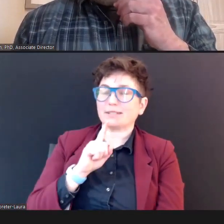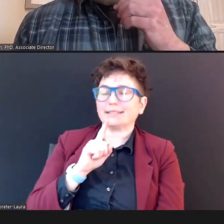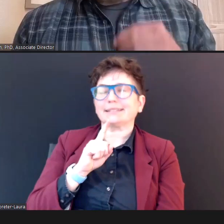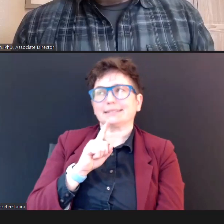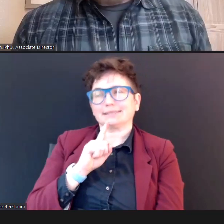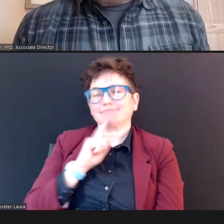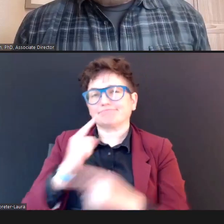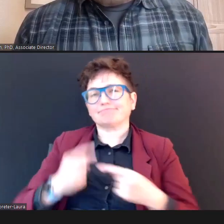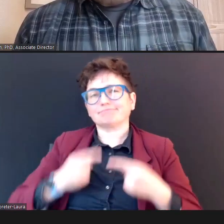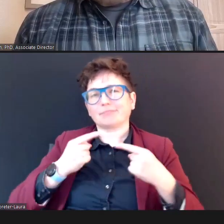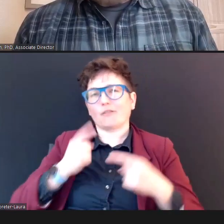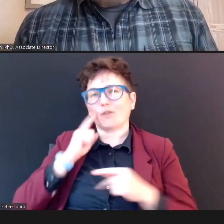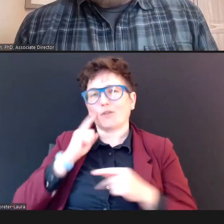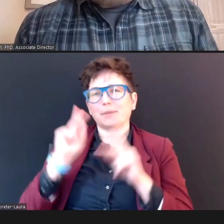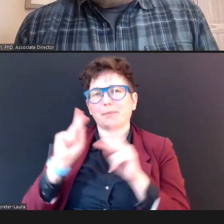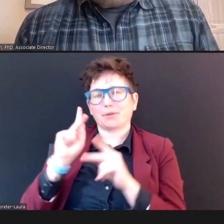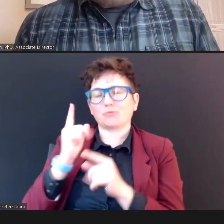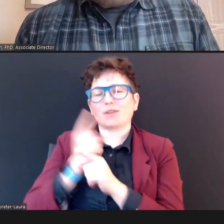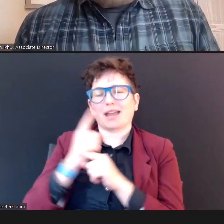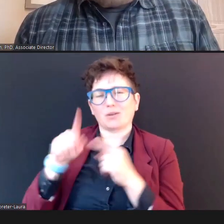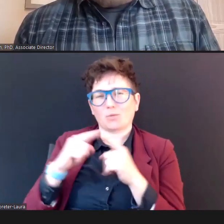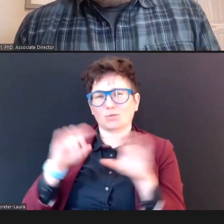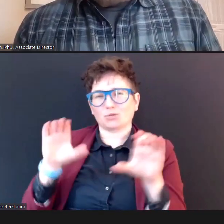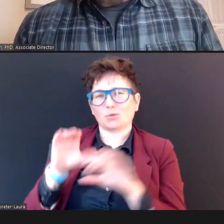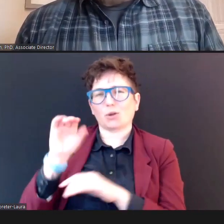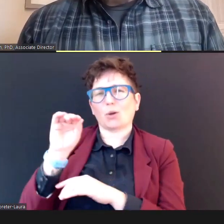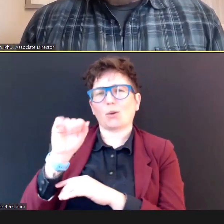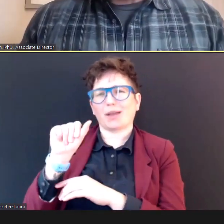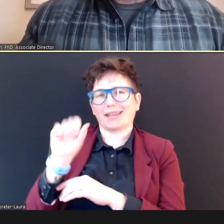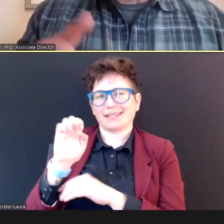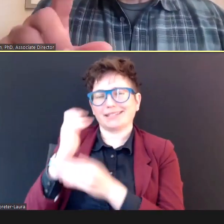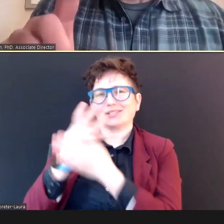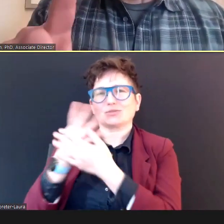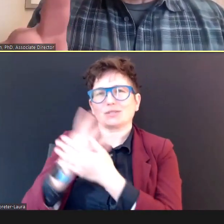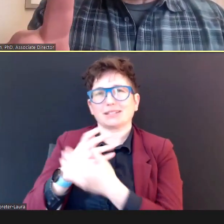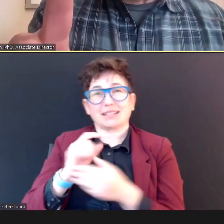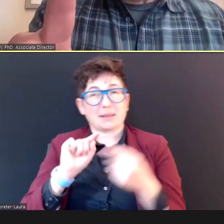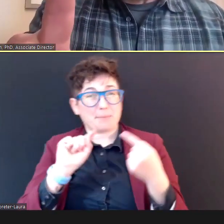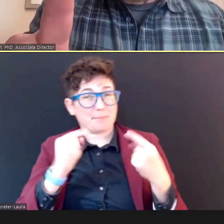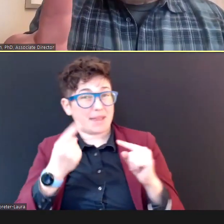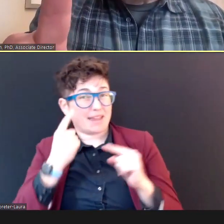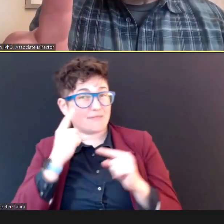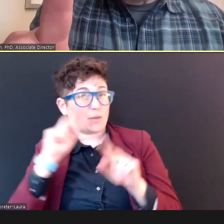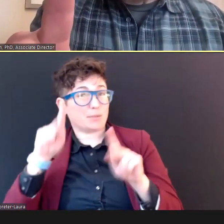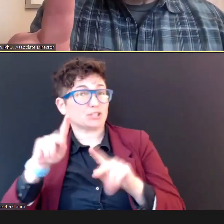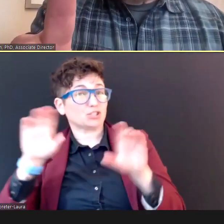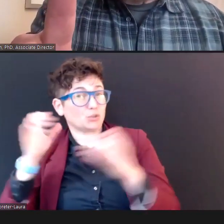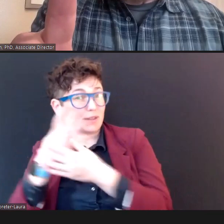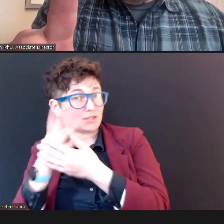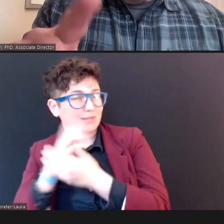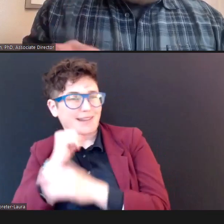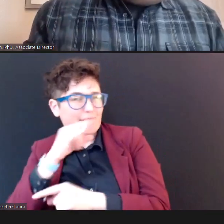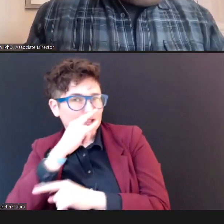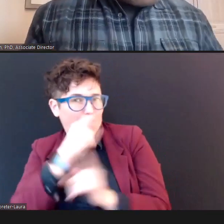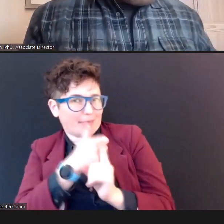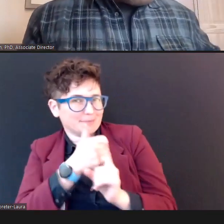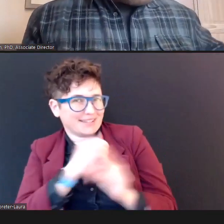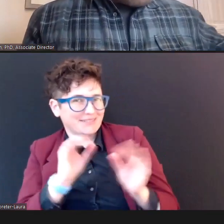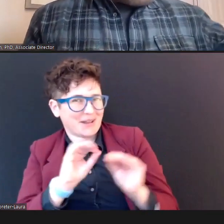people when we are um doing oae screening pain for the screener not the